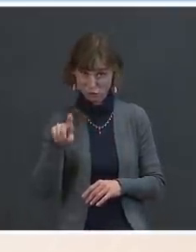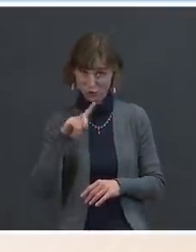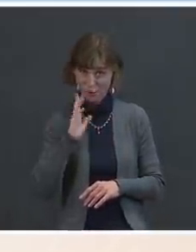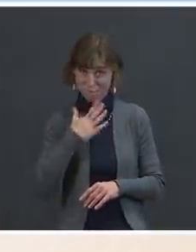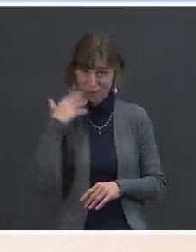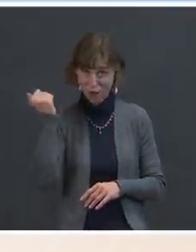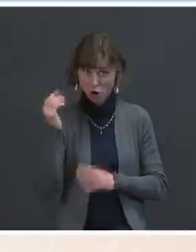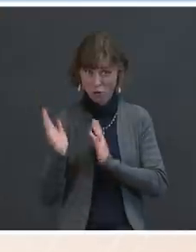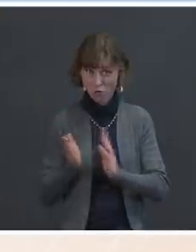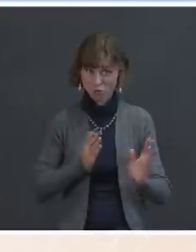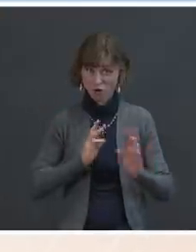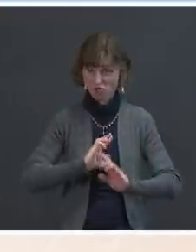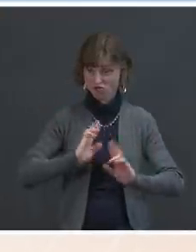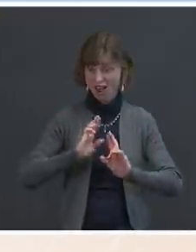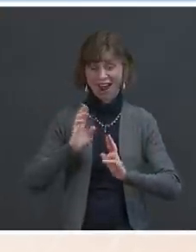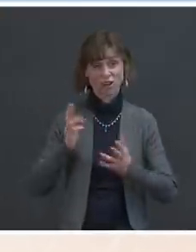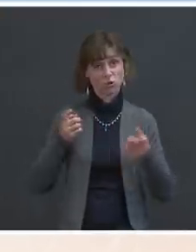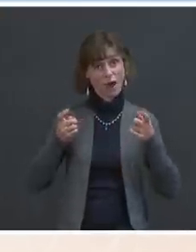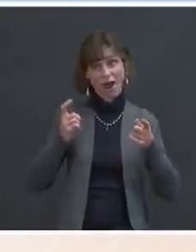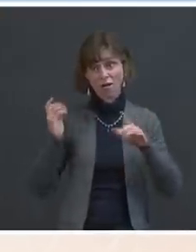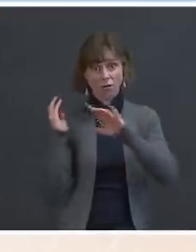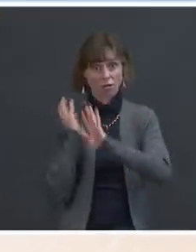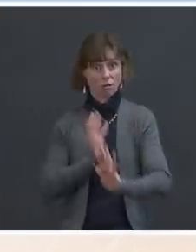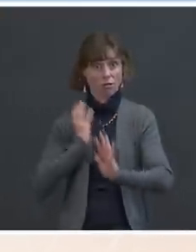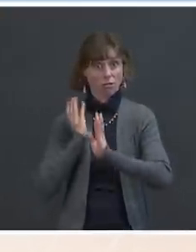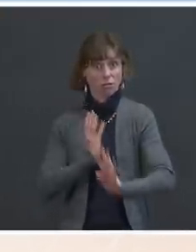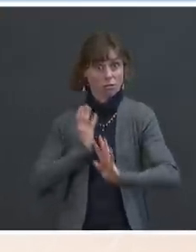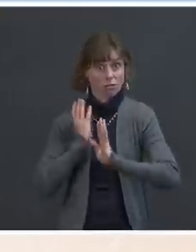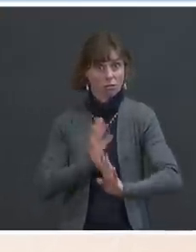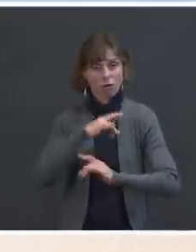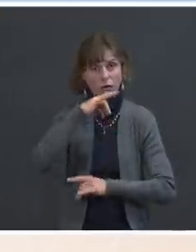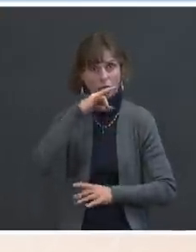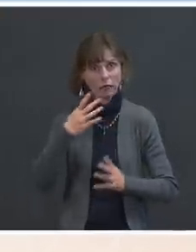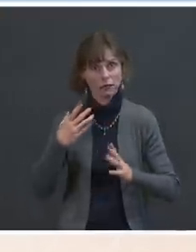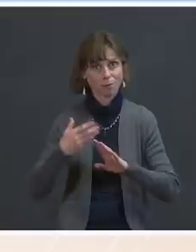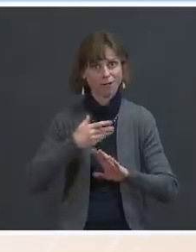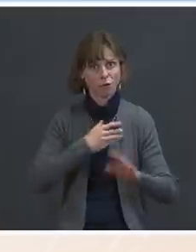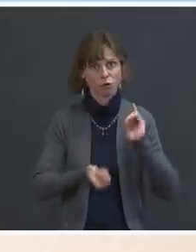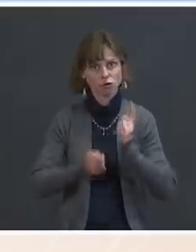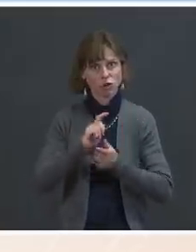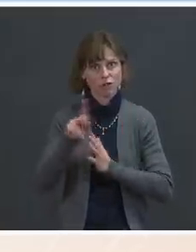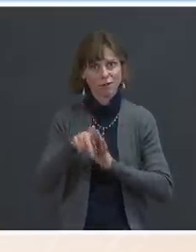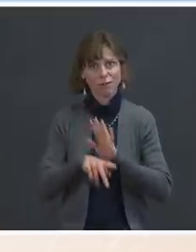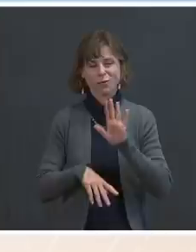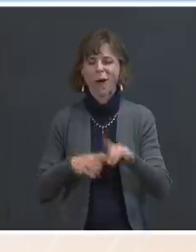before it changed the policy allowing them to stay in the country? Ambassador Jacobson: Well, I think there's a couple of things.